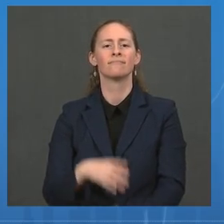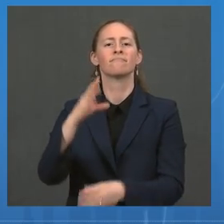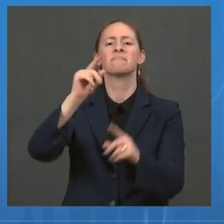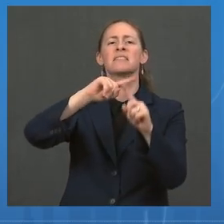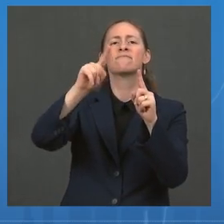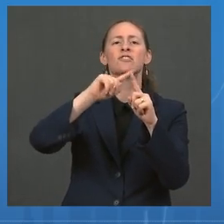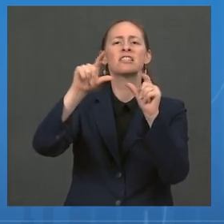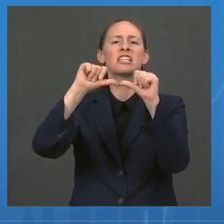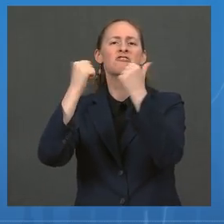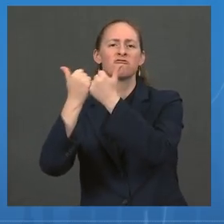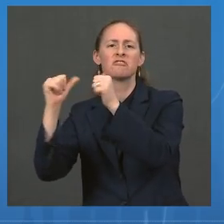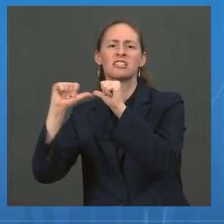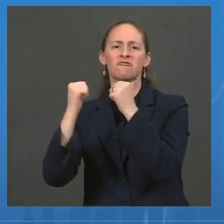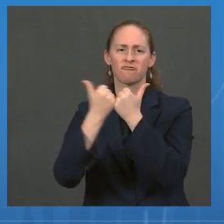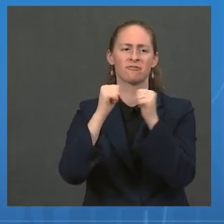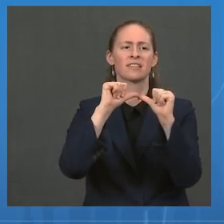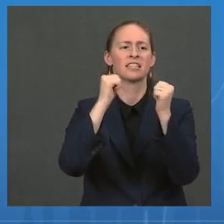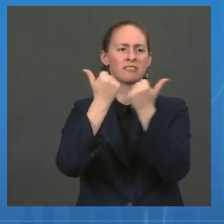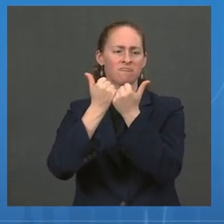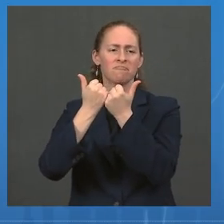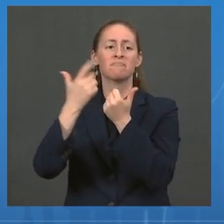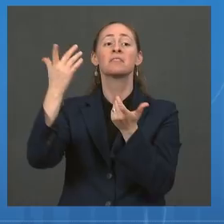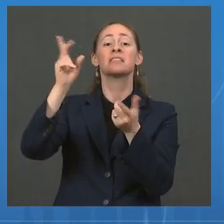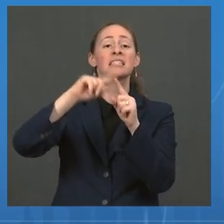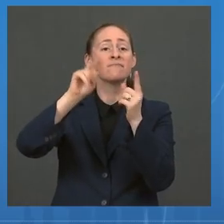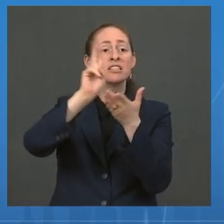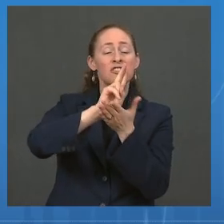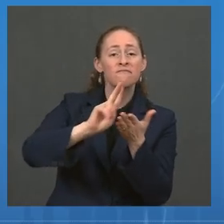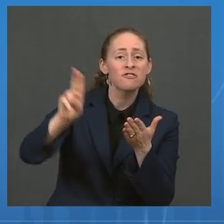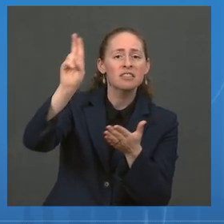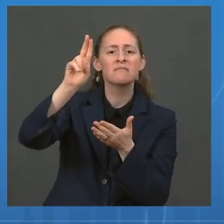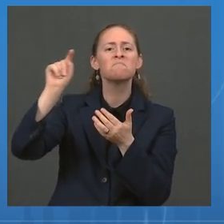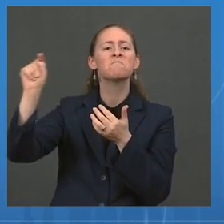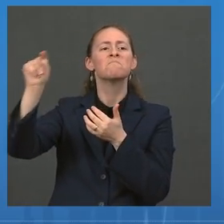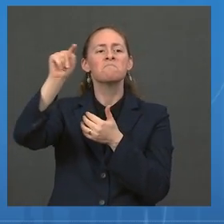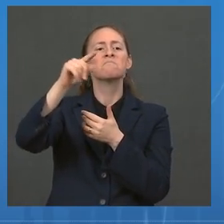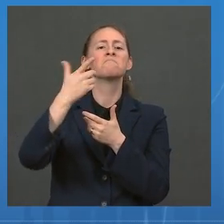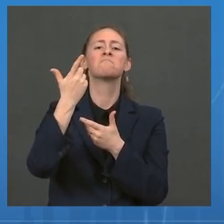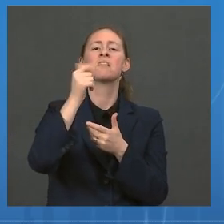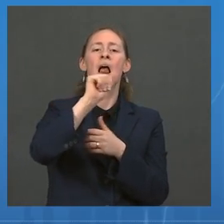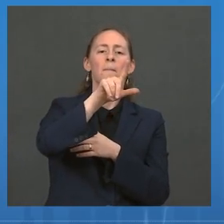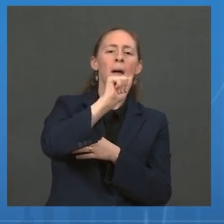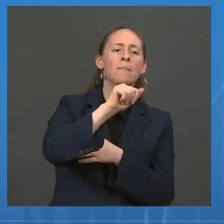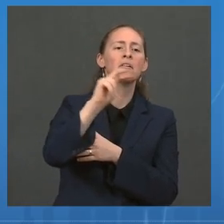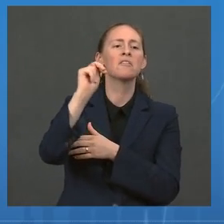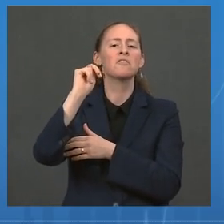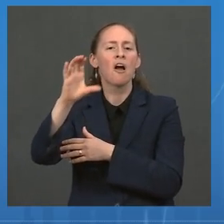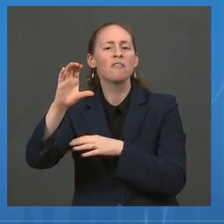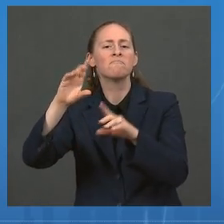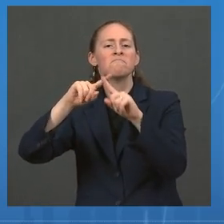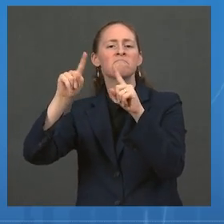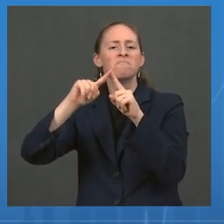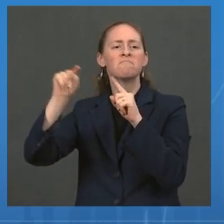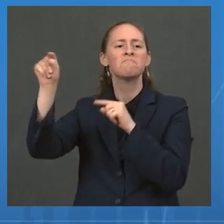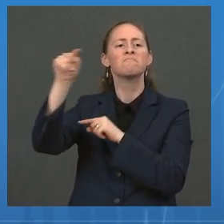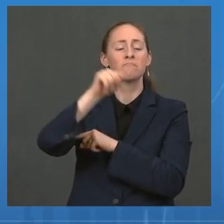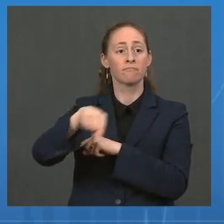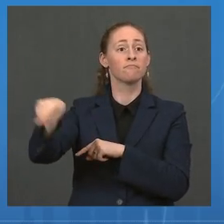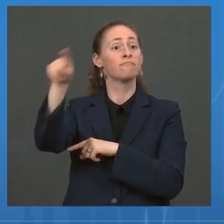in Birmingham, University of North Carolina, Vanderbilt. And the drug was developed by Drug Innovation Ventures at Emory,